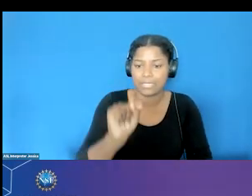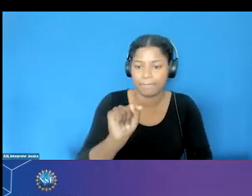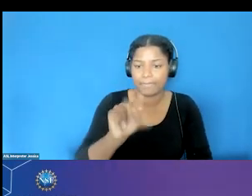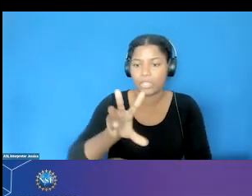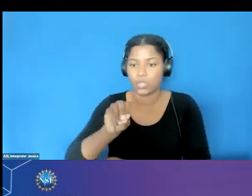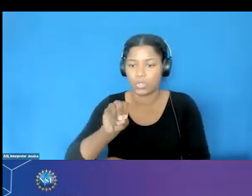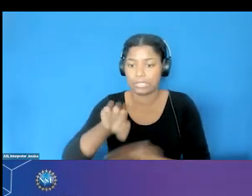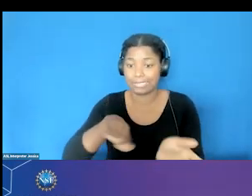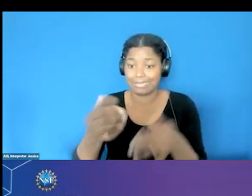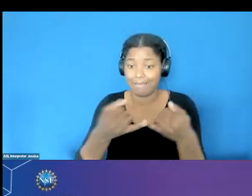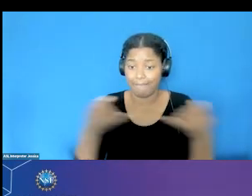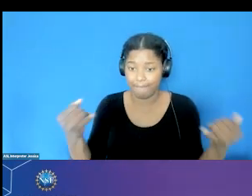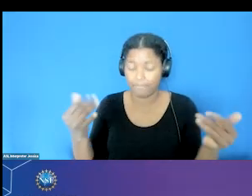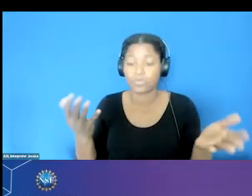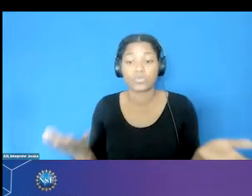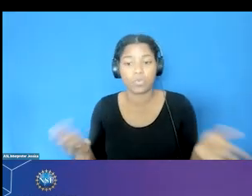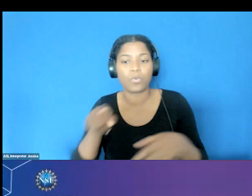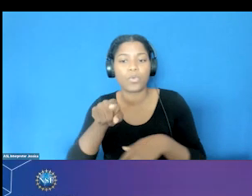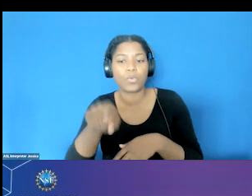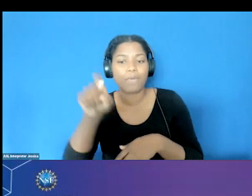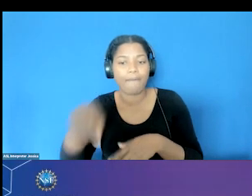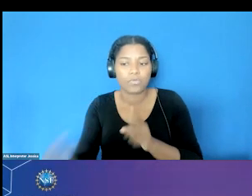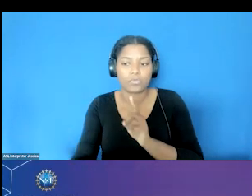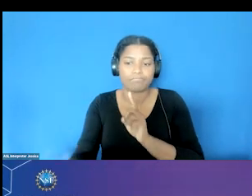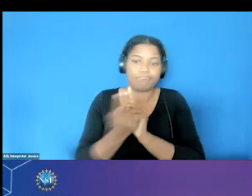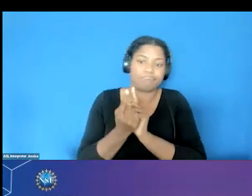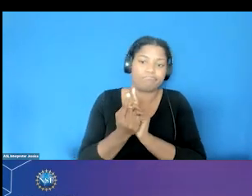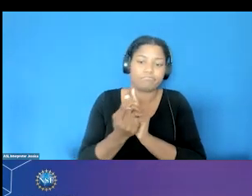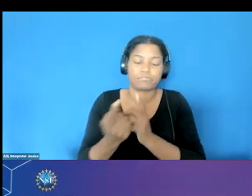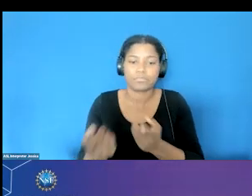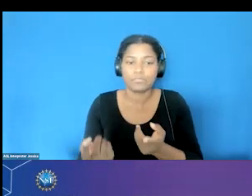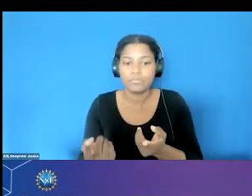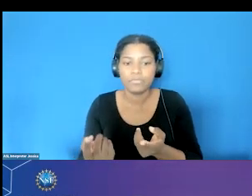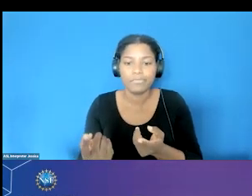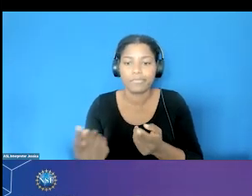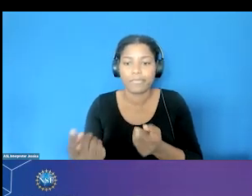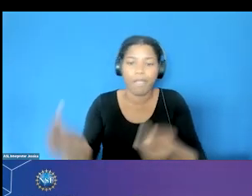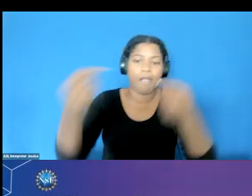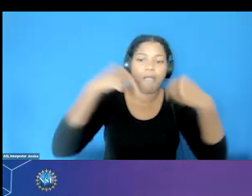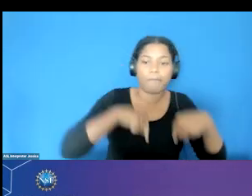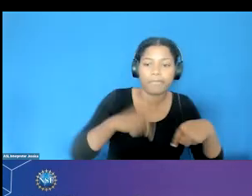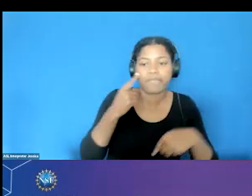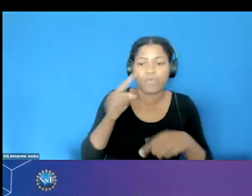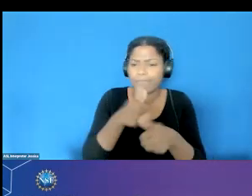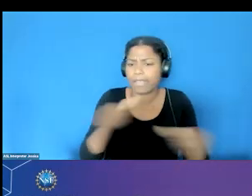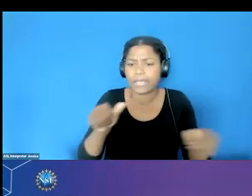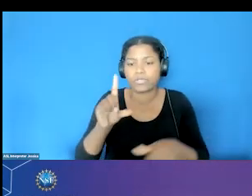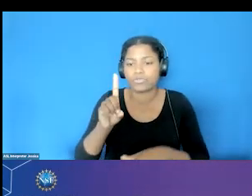So you would have to come in and do any sort of drawdowns for those canceling appropriations